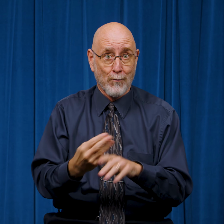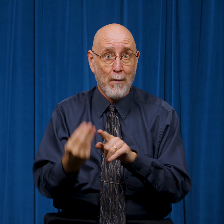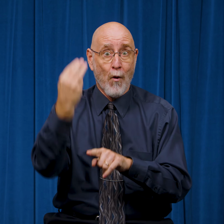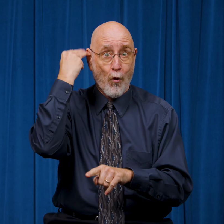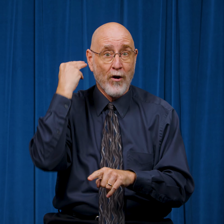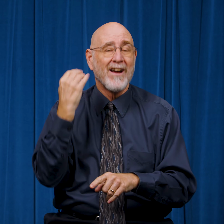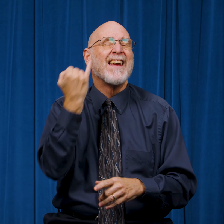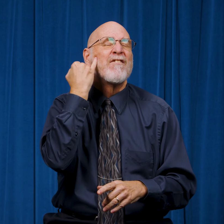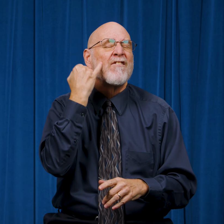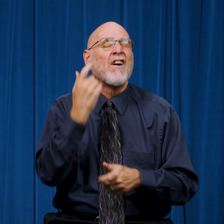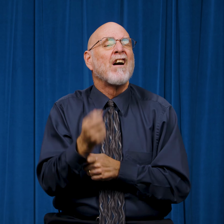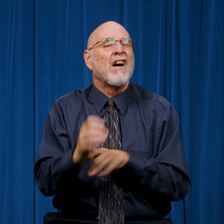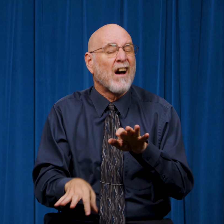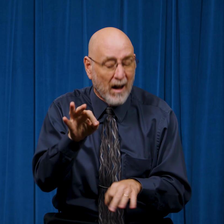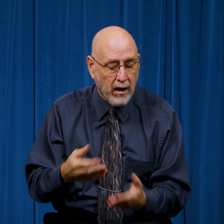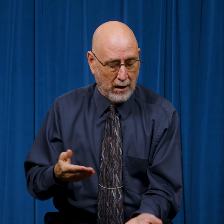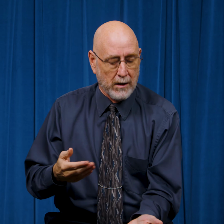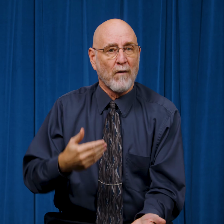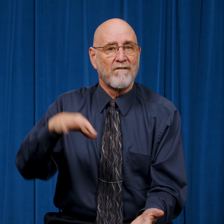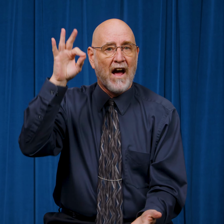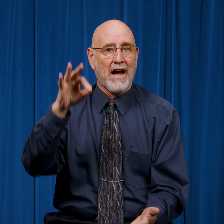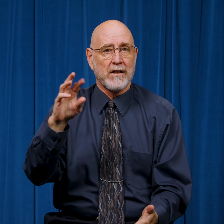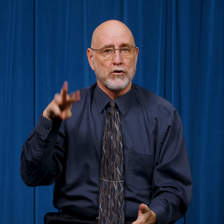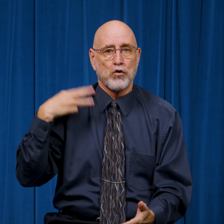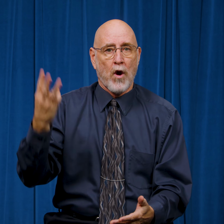you would find a statue of George Washington out front,